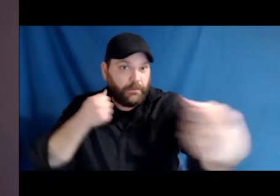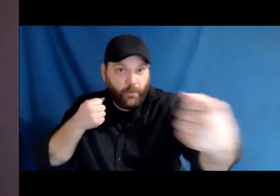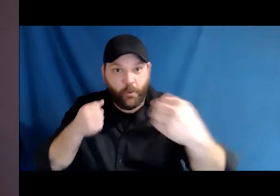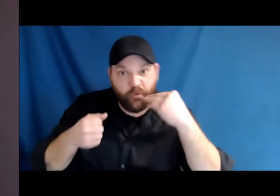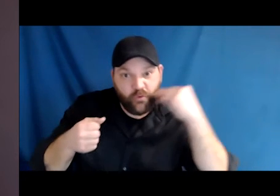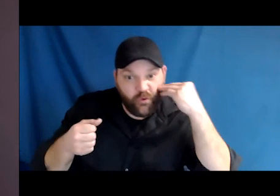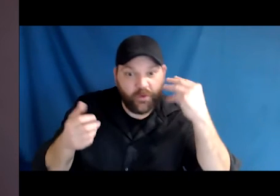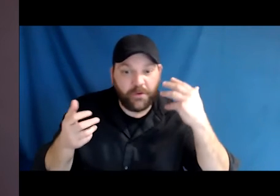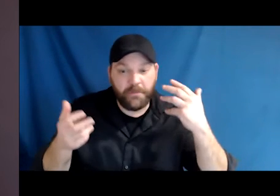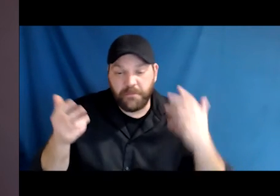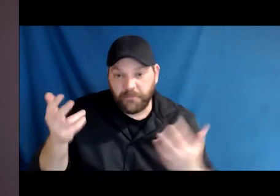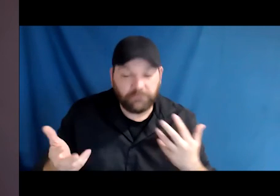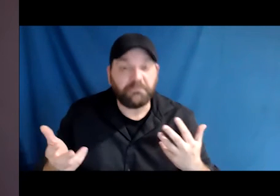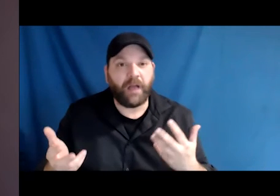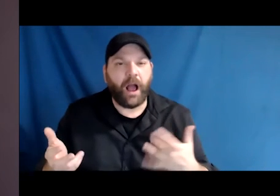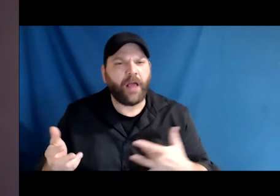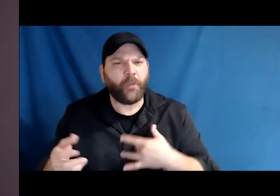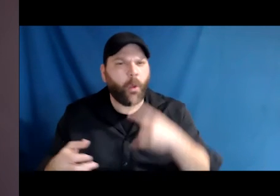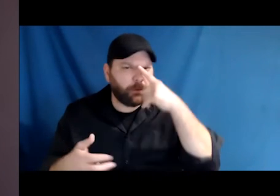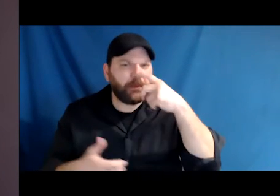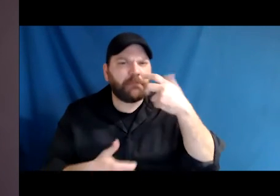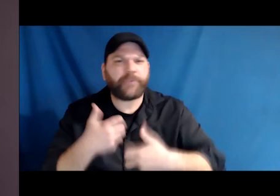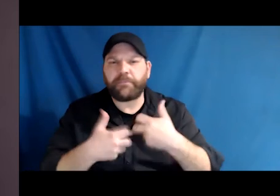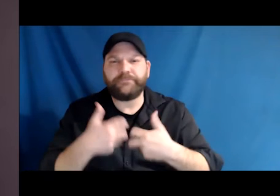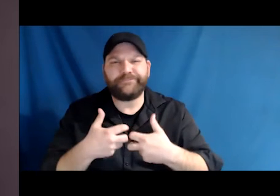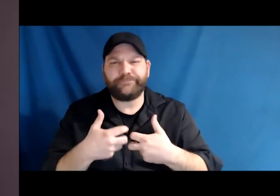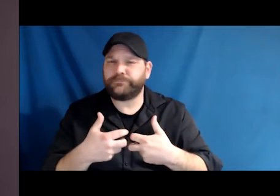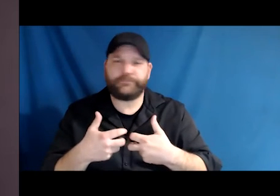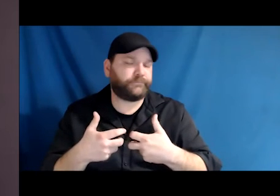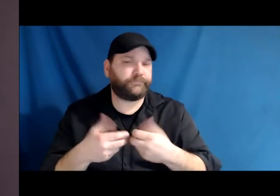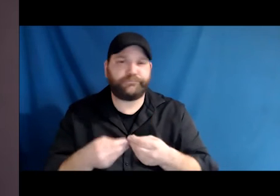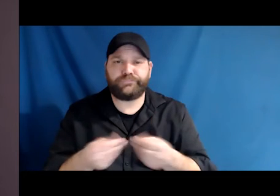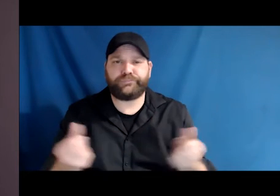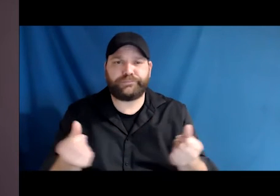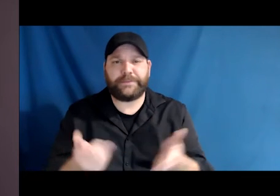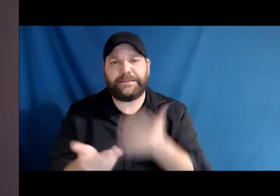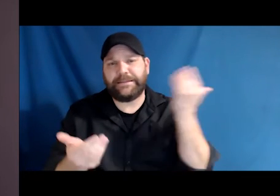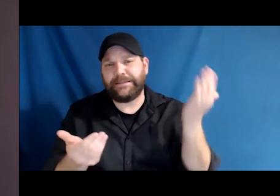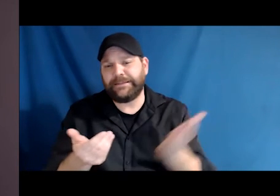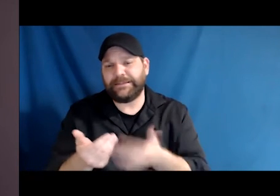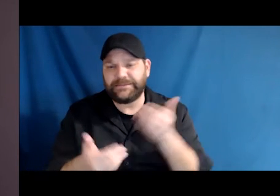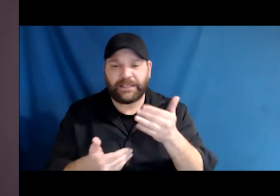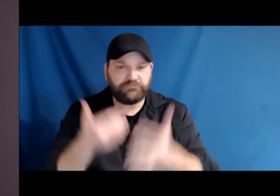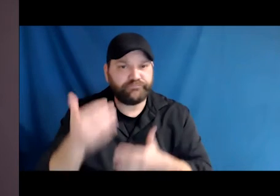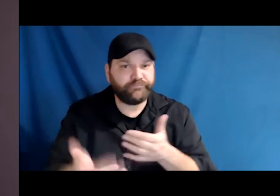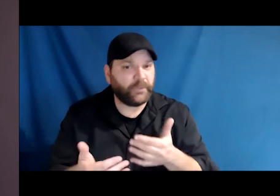but what I found is that things were very seamless. We were able to establish really good relationships via Zoom